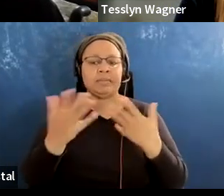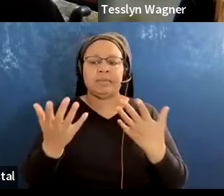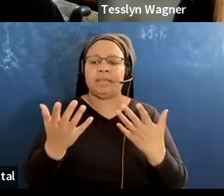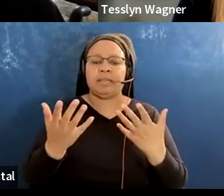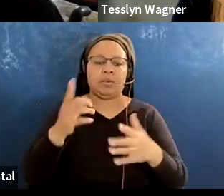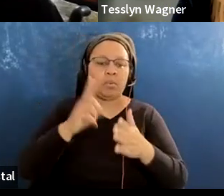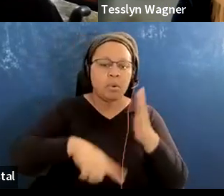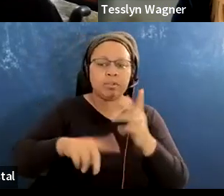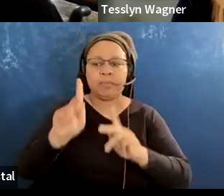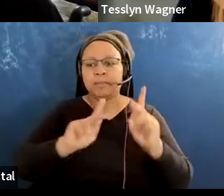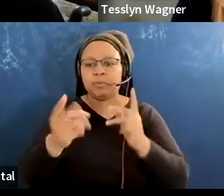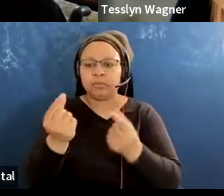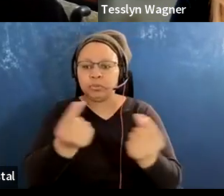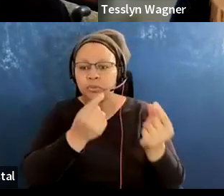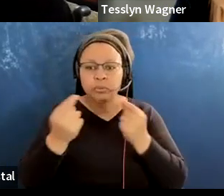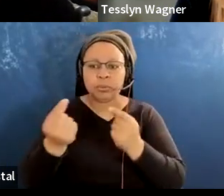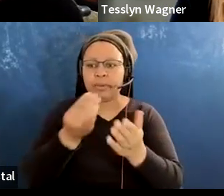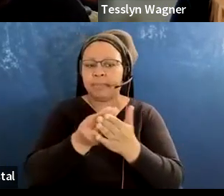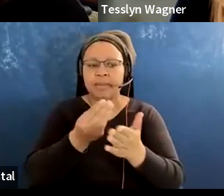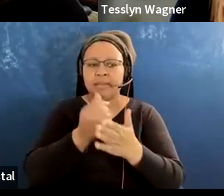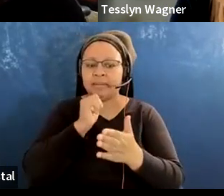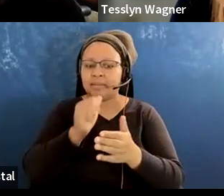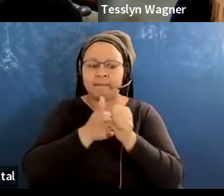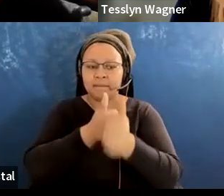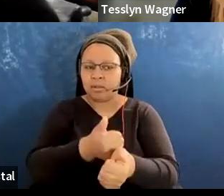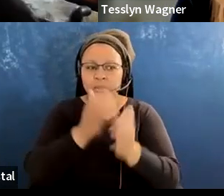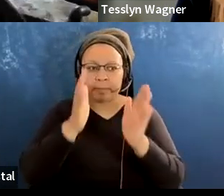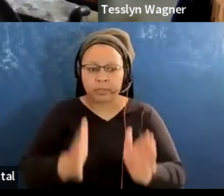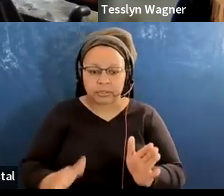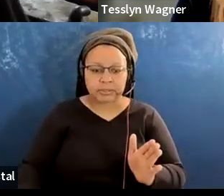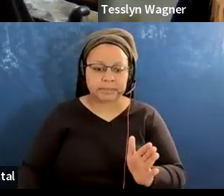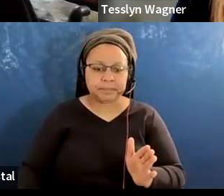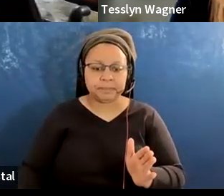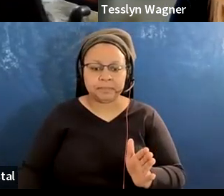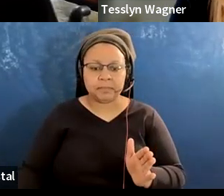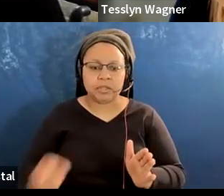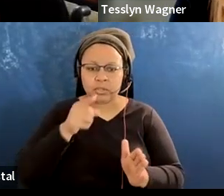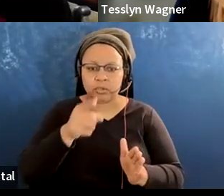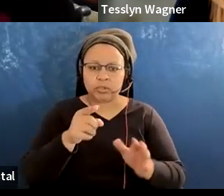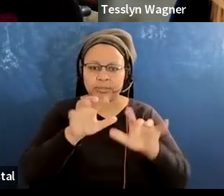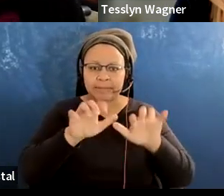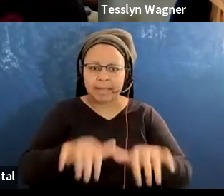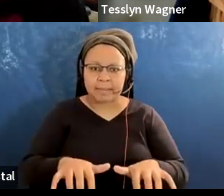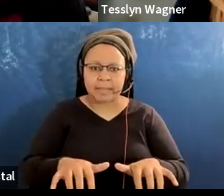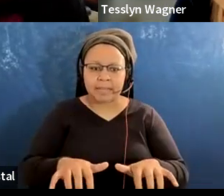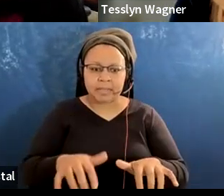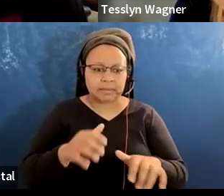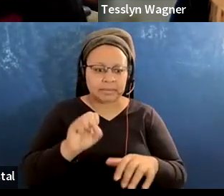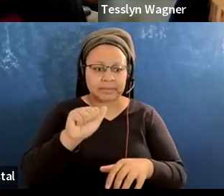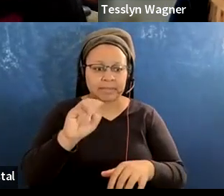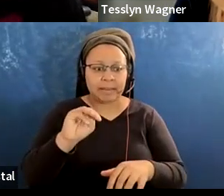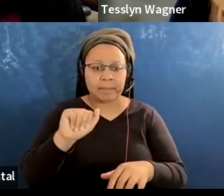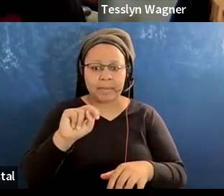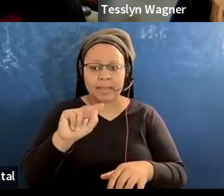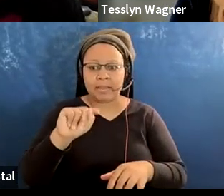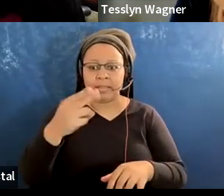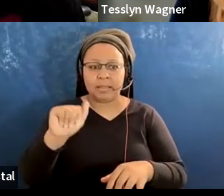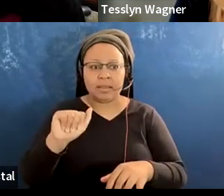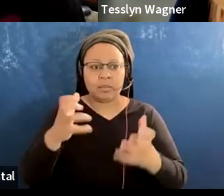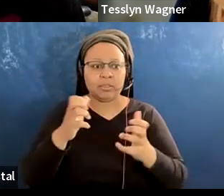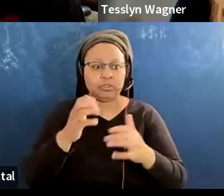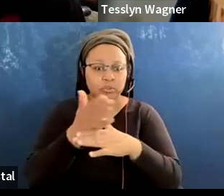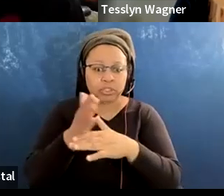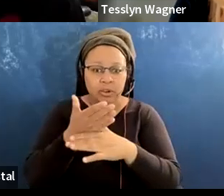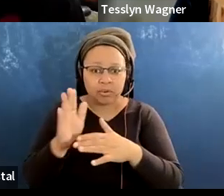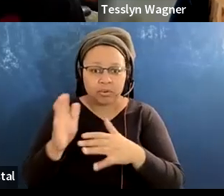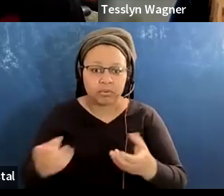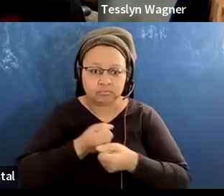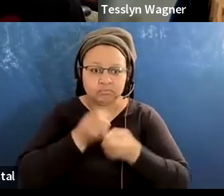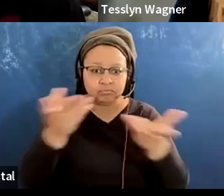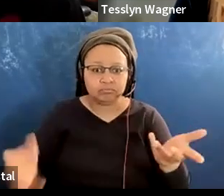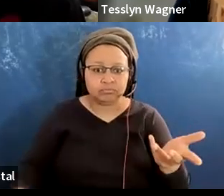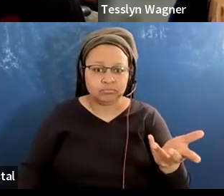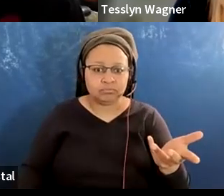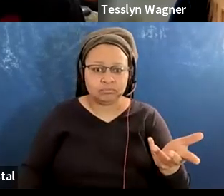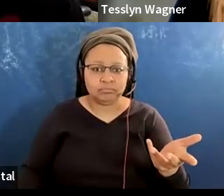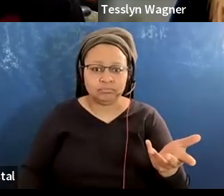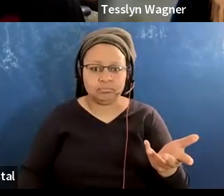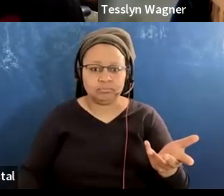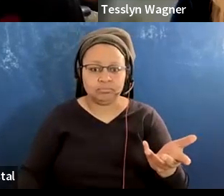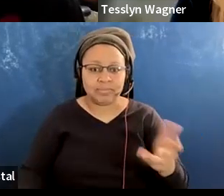: In Arizona we don't have the money follows the person. So we contract directly through Arizona's long-term care. I will type it.